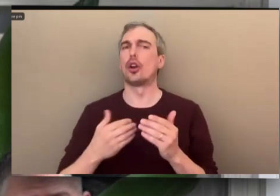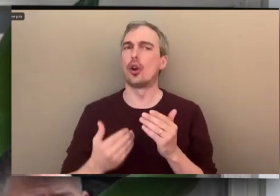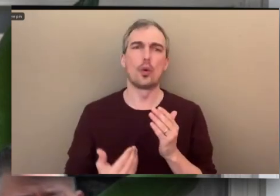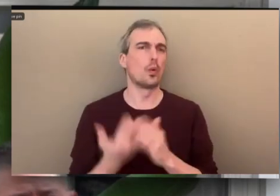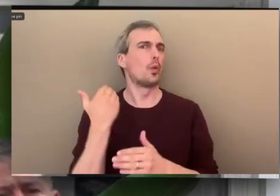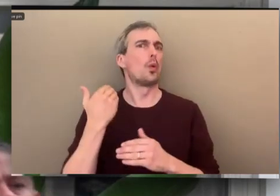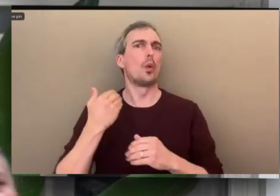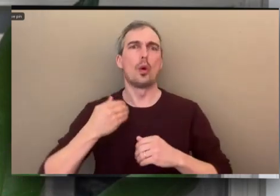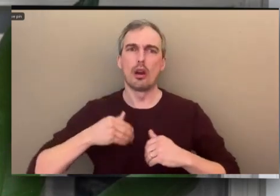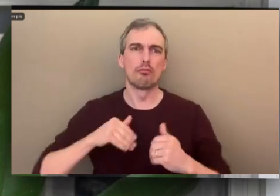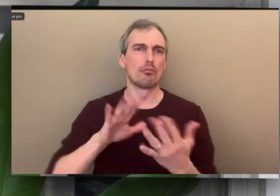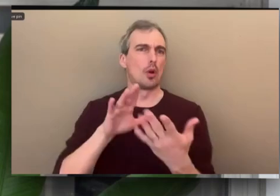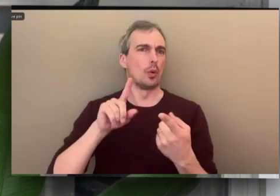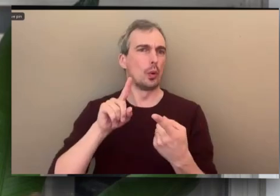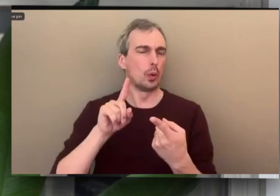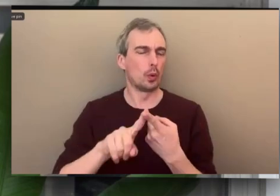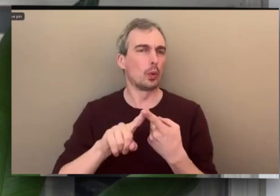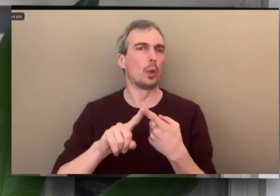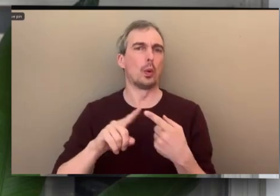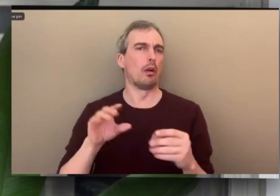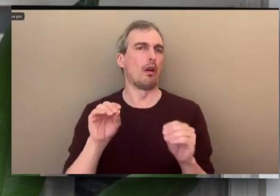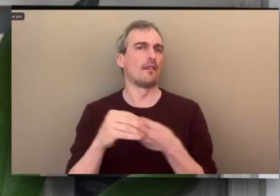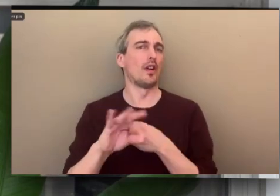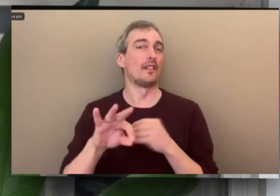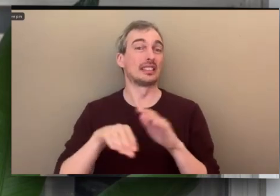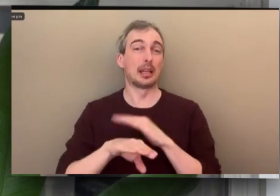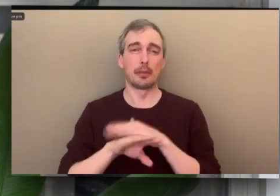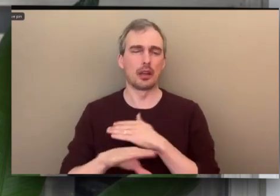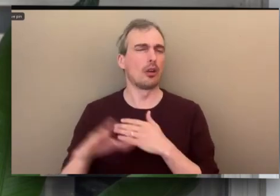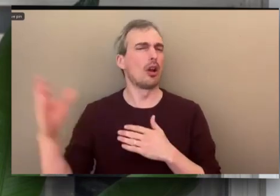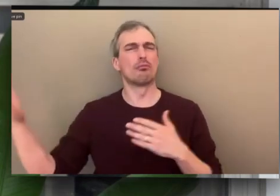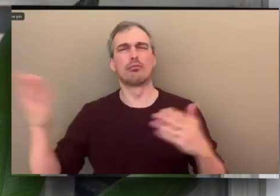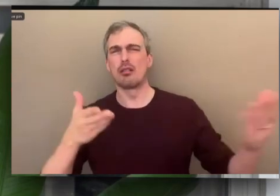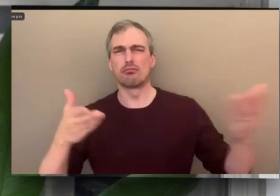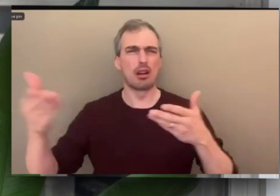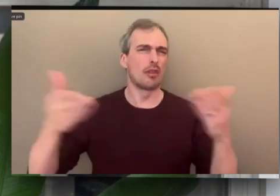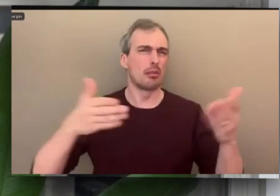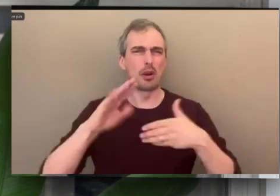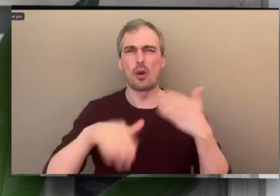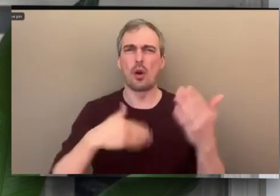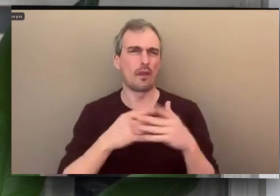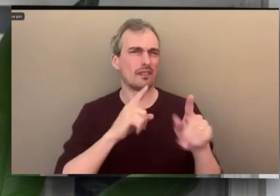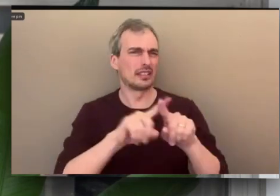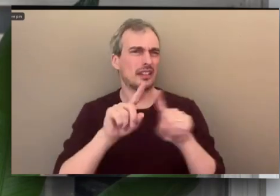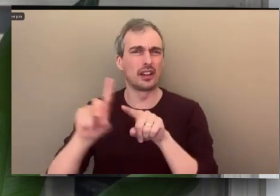Because there were a couple of different areas that weren't in our purview. And our leadership team said: No, it needs to all be in one spot.